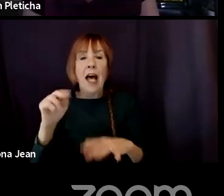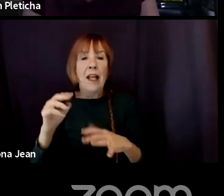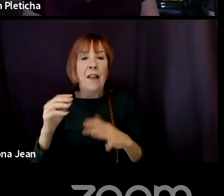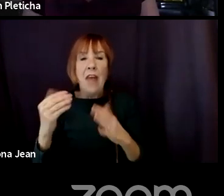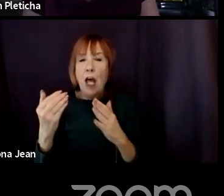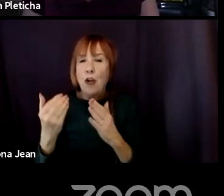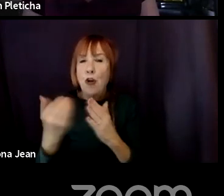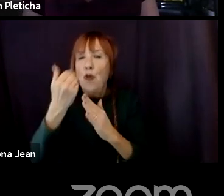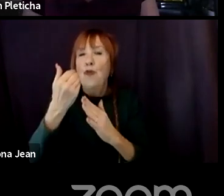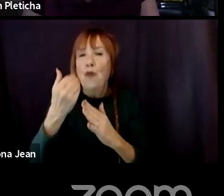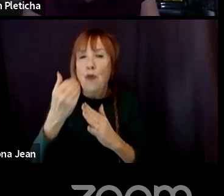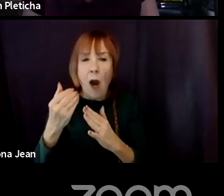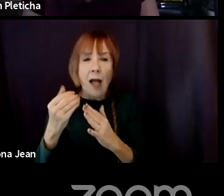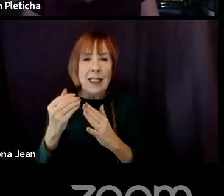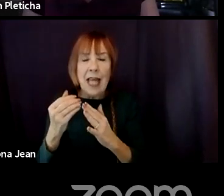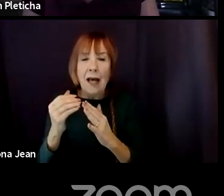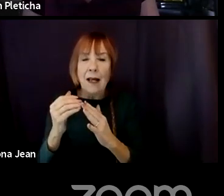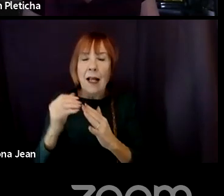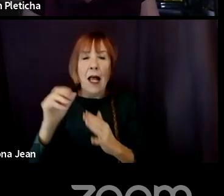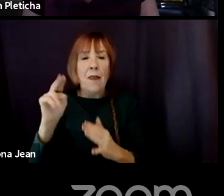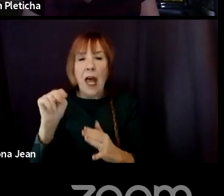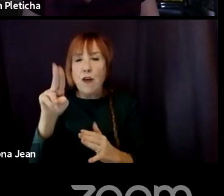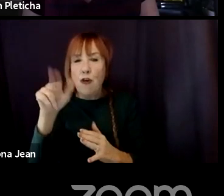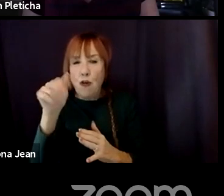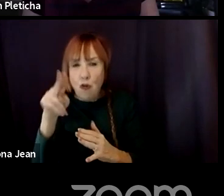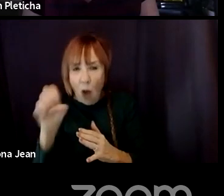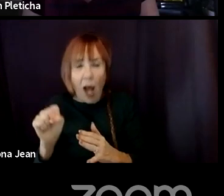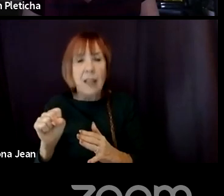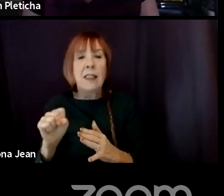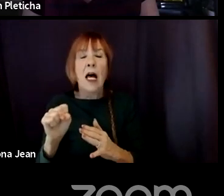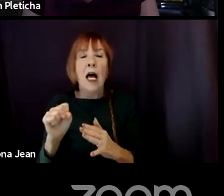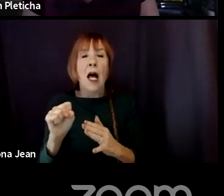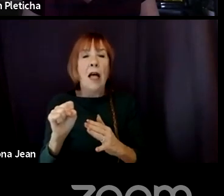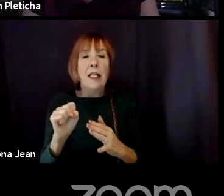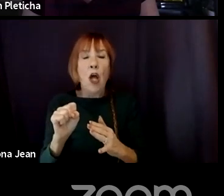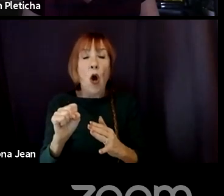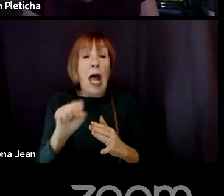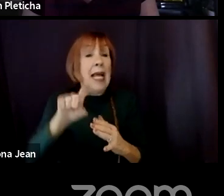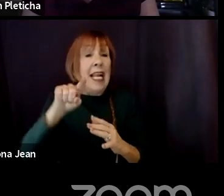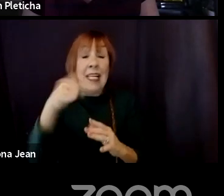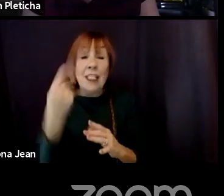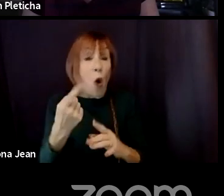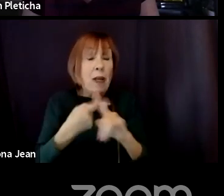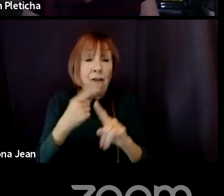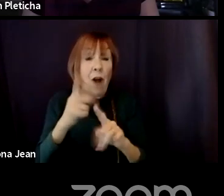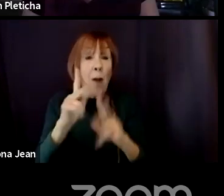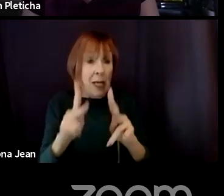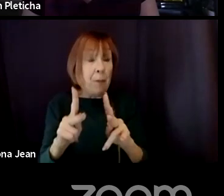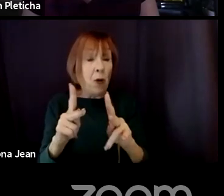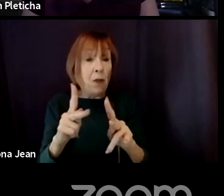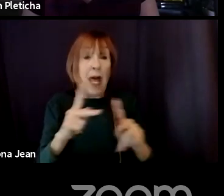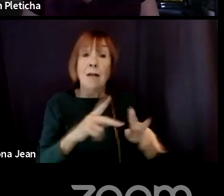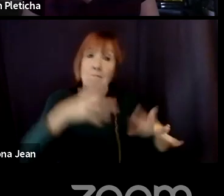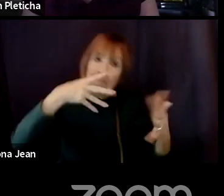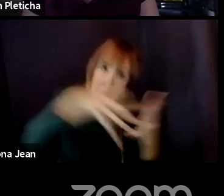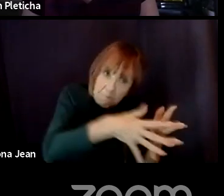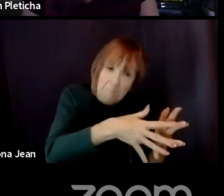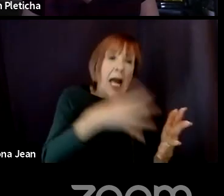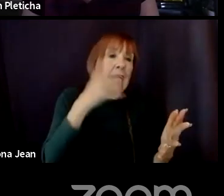So whenever any of us who have any disability or it's about your race or your whatever you are,